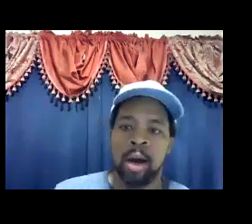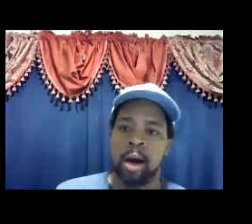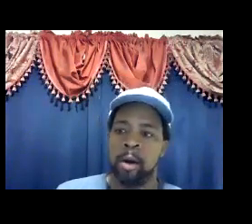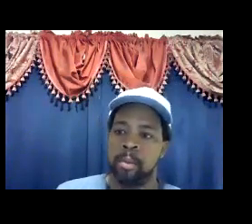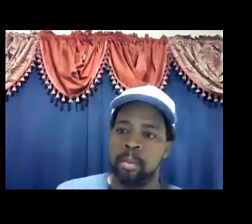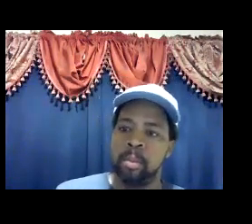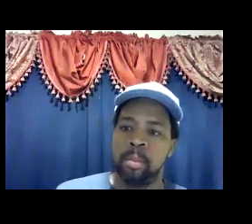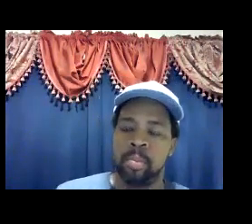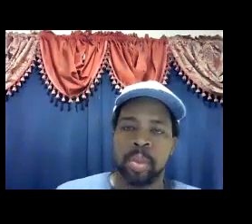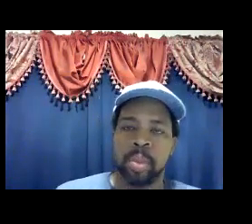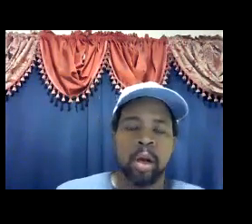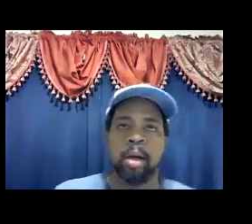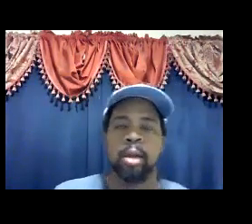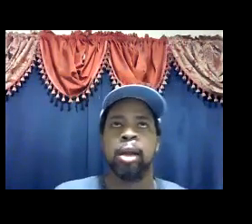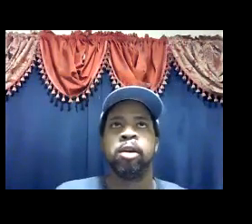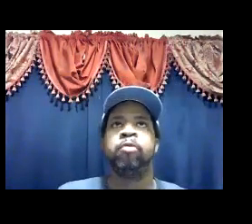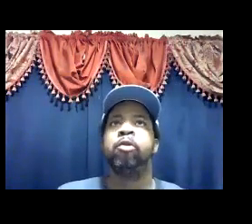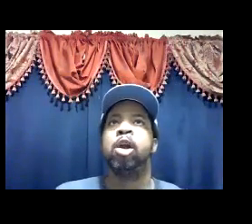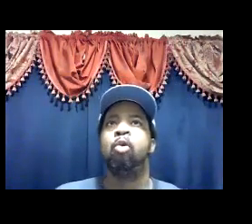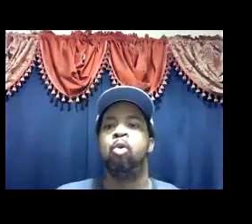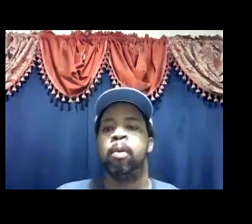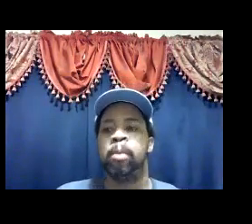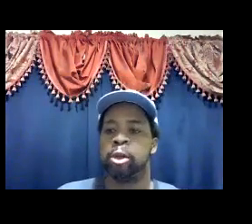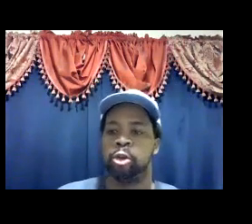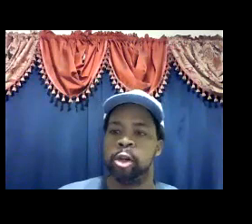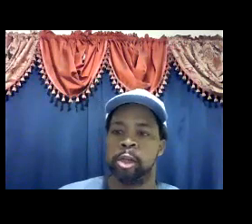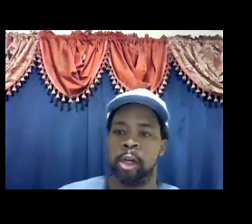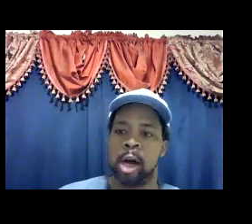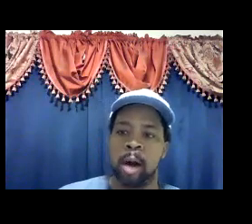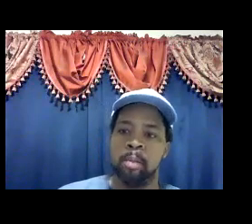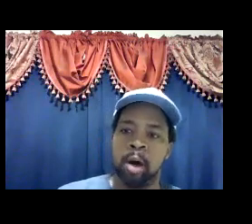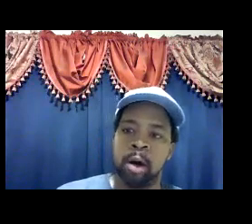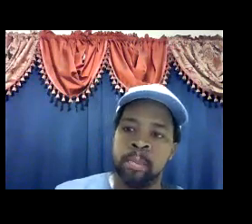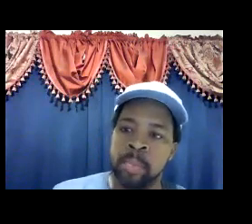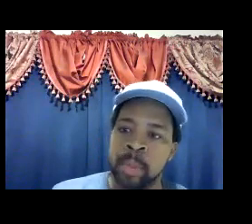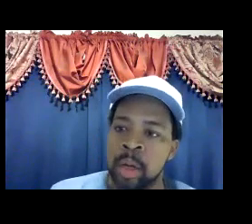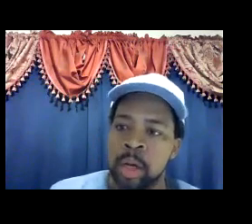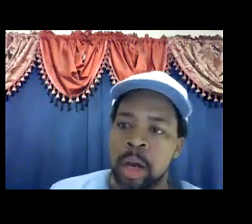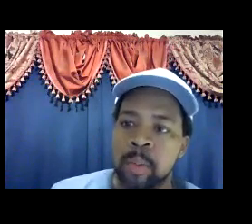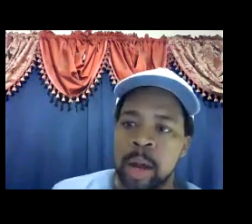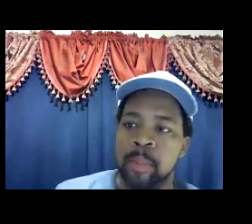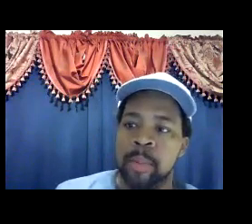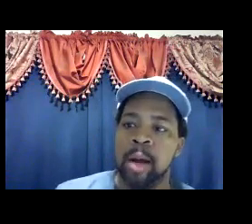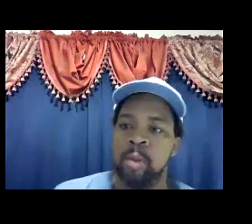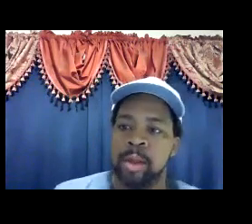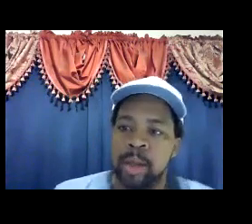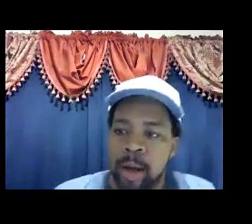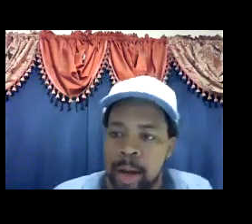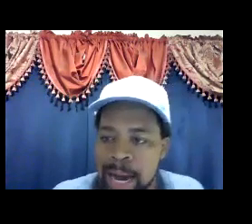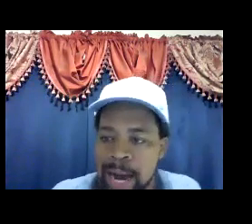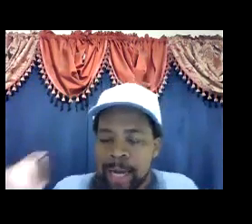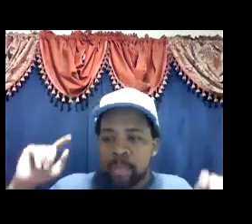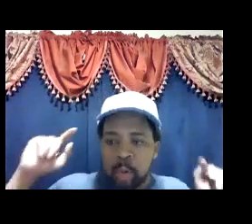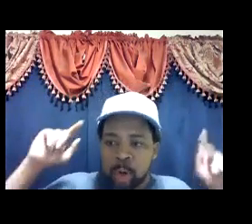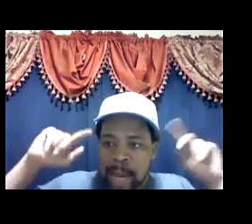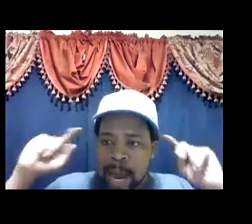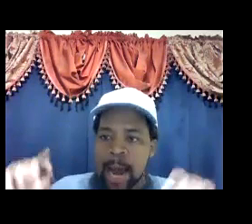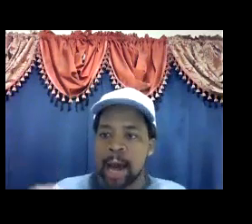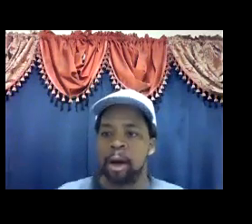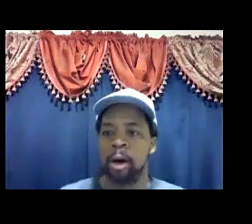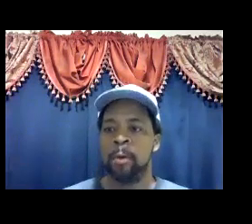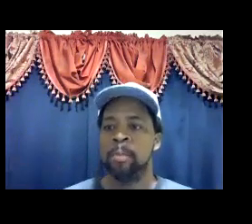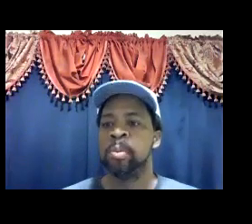um thank you for the warm introduction. I'm a young black man with the college sports hat on,